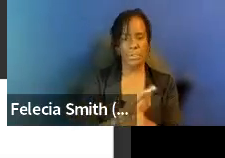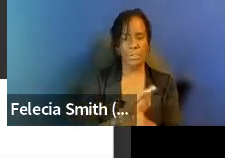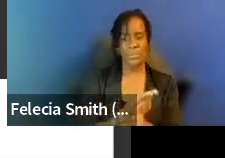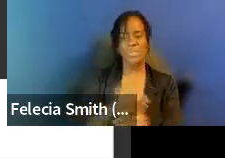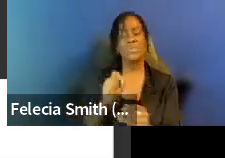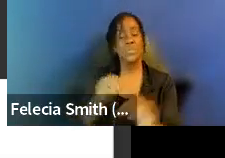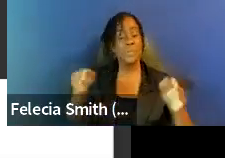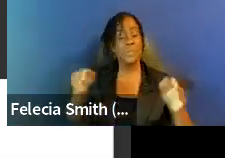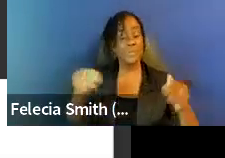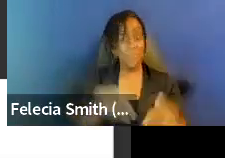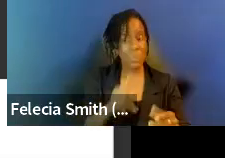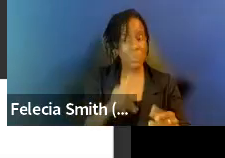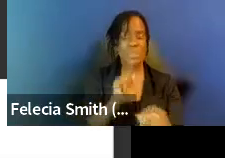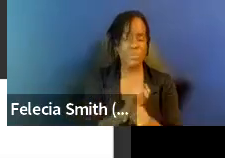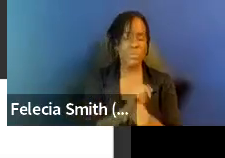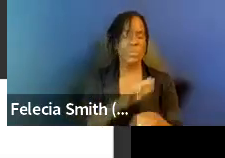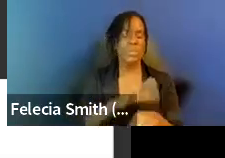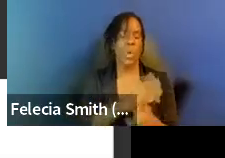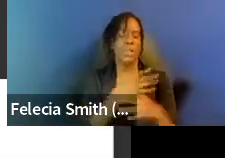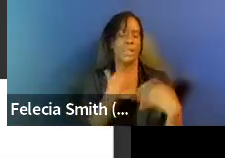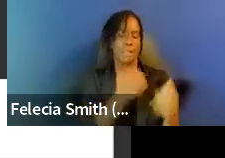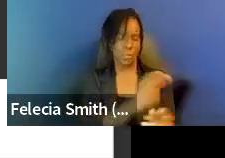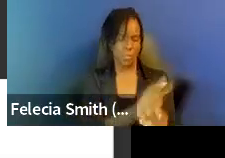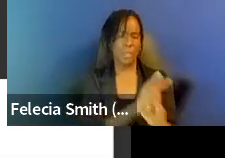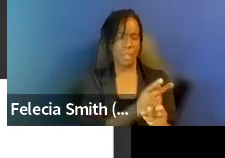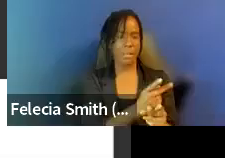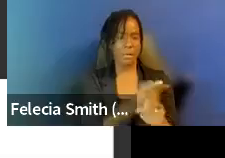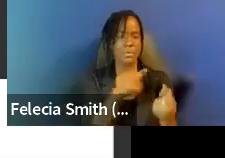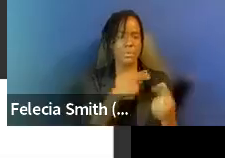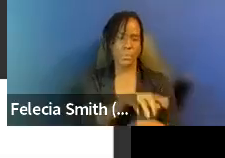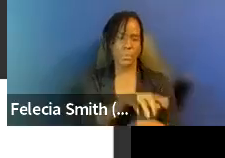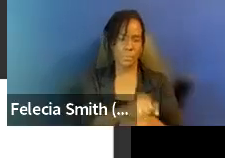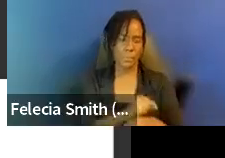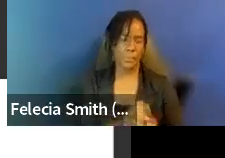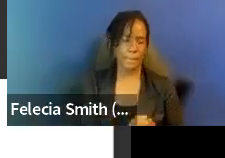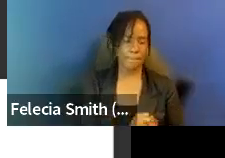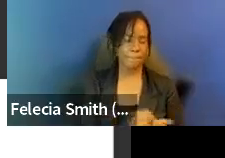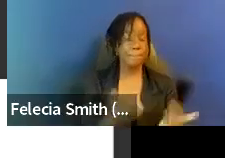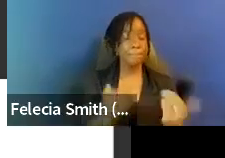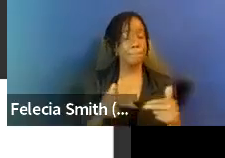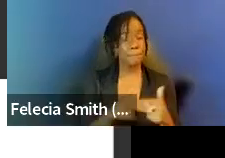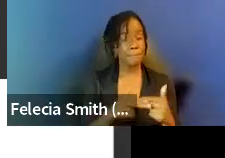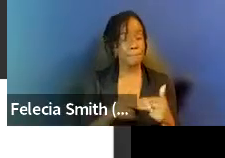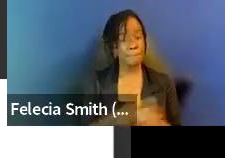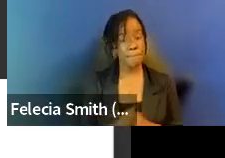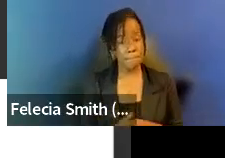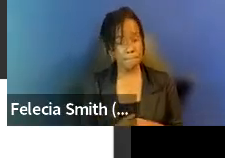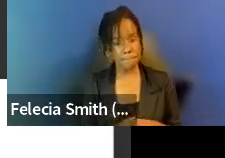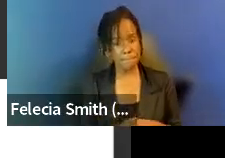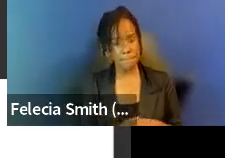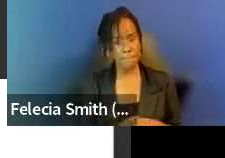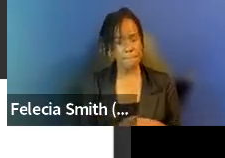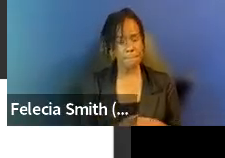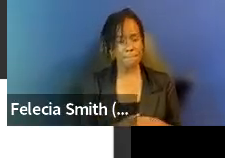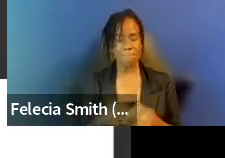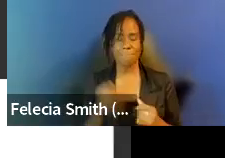of telehealth so both patients and clinicians are ready to engage, and know how to enable accessibility features, so the